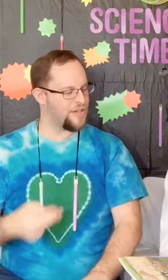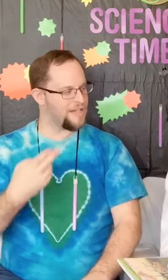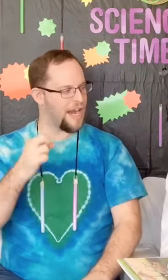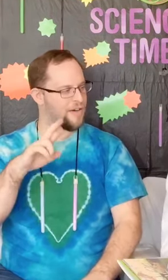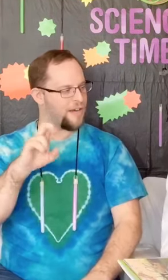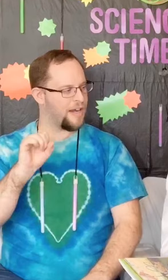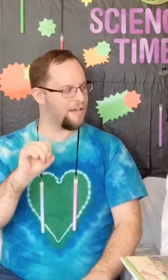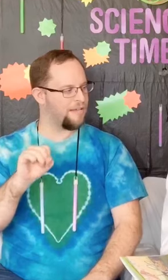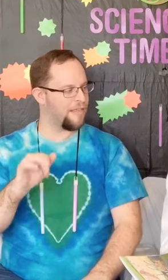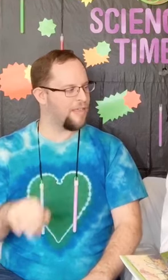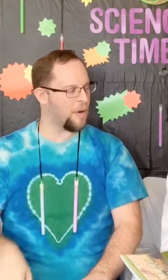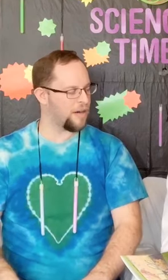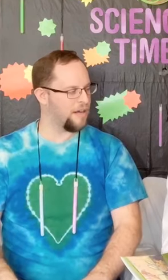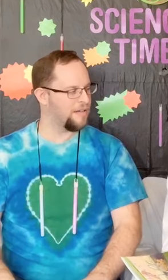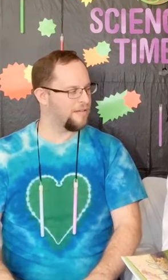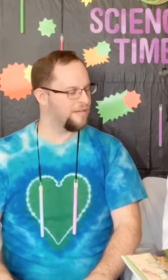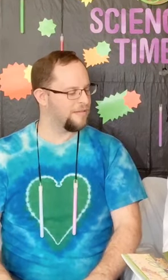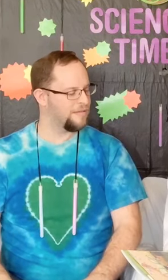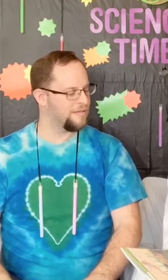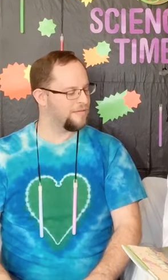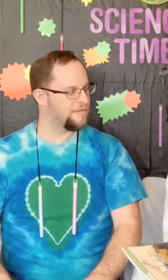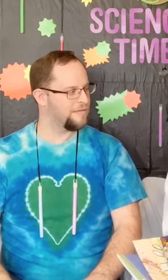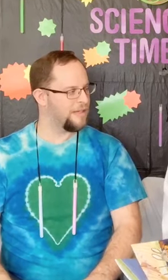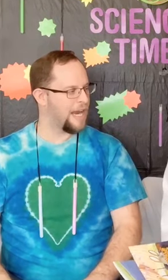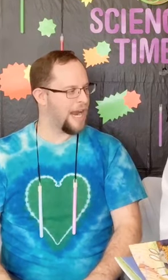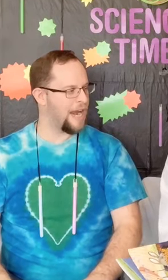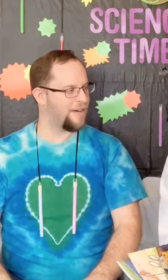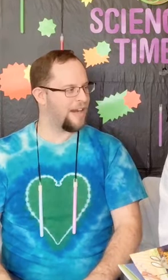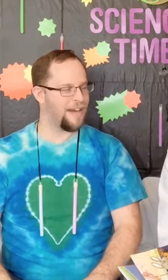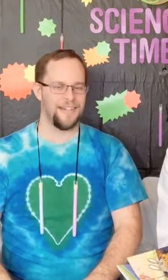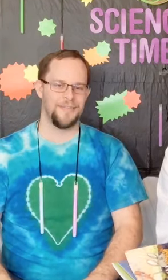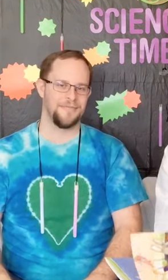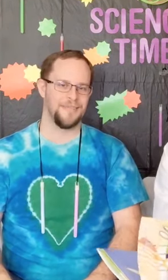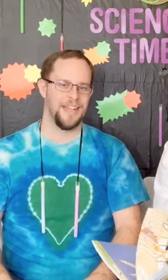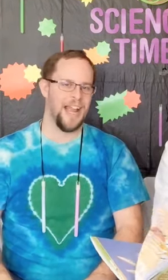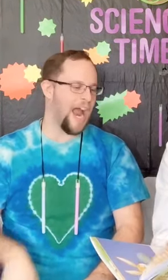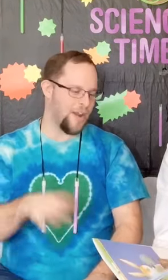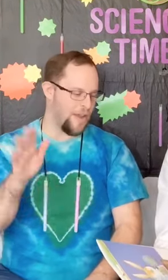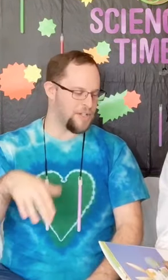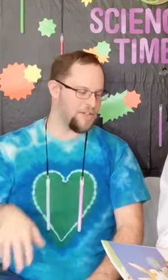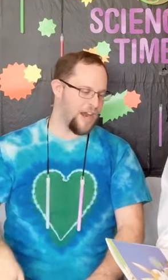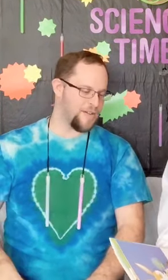And she's hare-ing the market. CALI: Um, yes? AARON: I know, that was a stretch. I'm